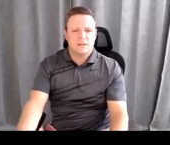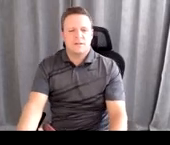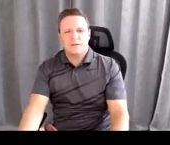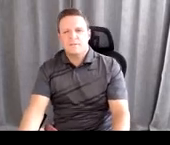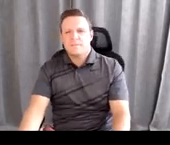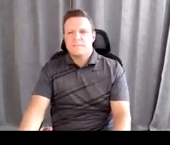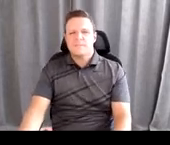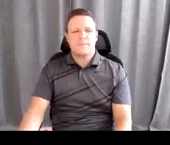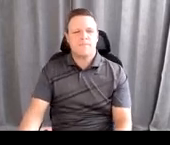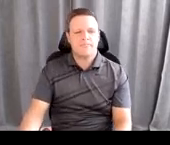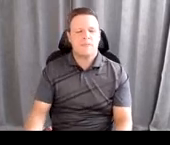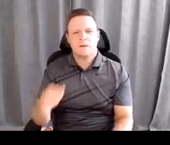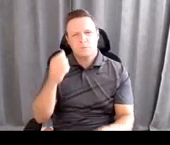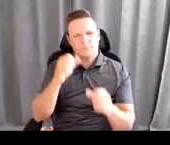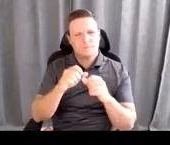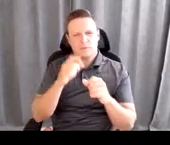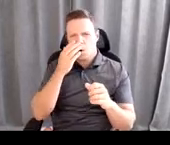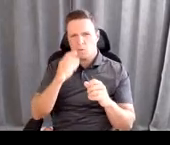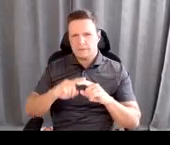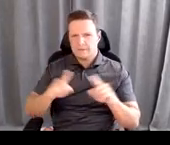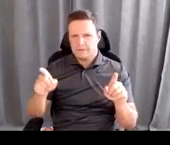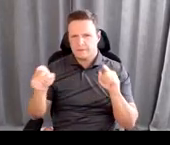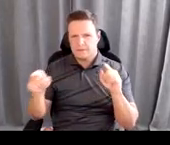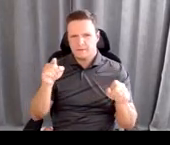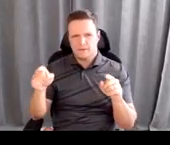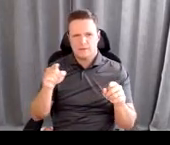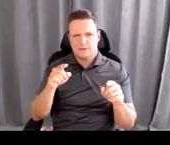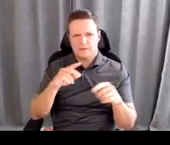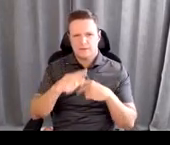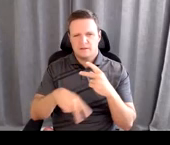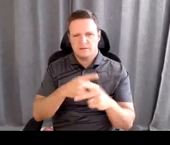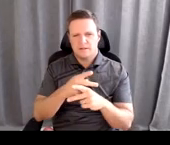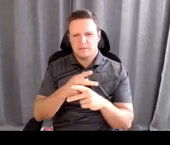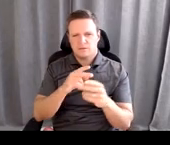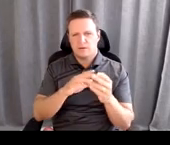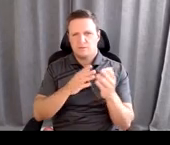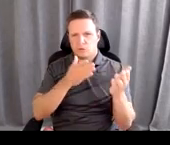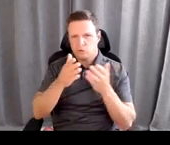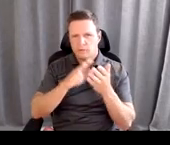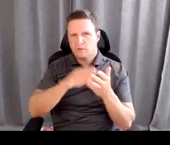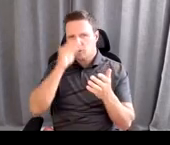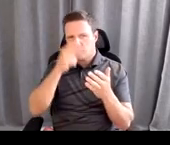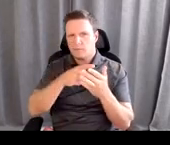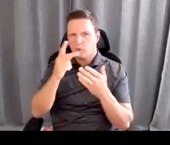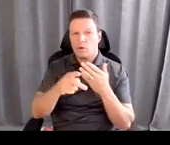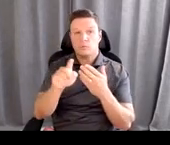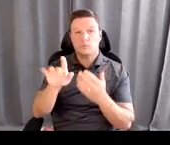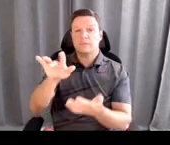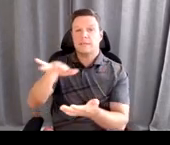differentiate between the different types of service learning programs. Service learning was right in the middle, right? It was very much student centered.